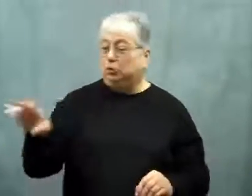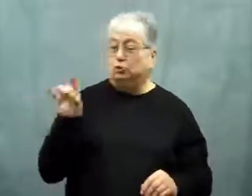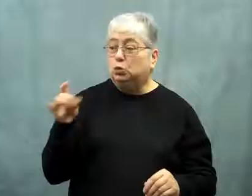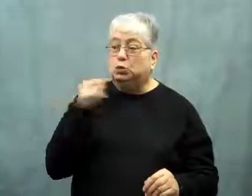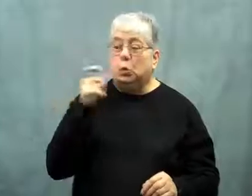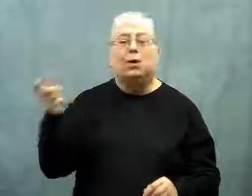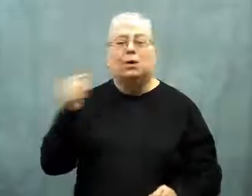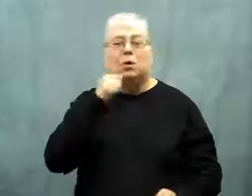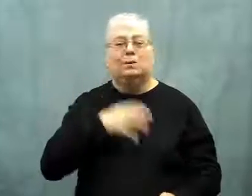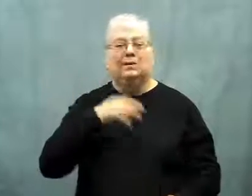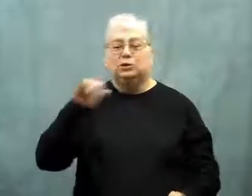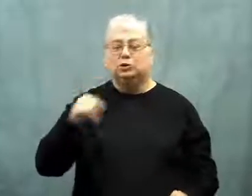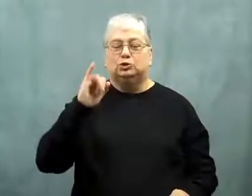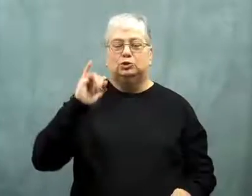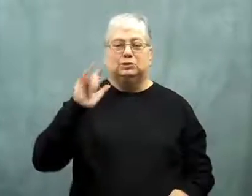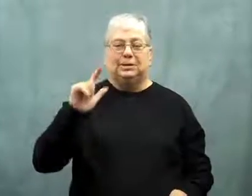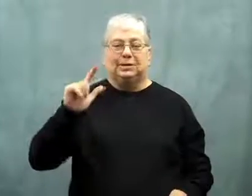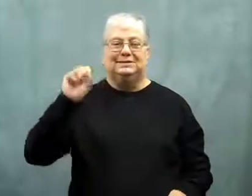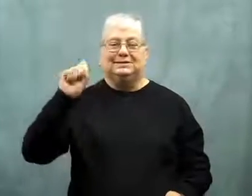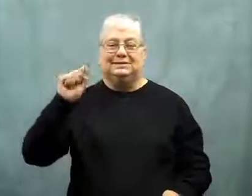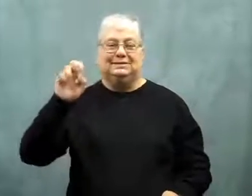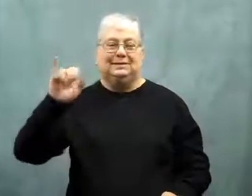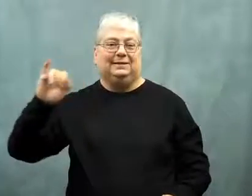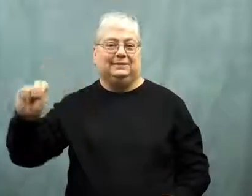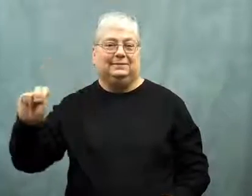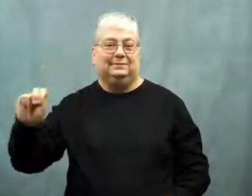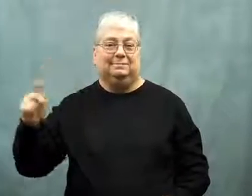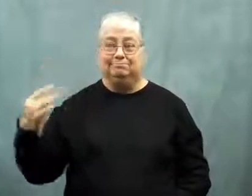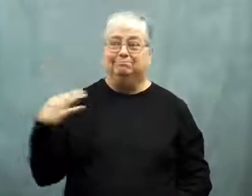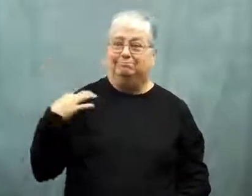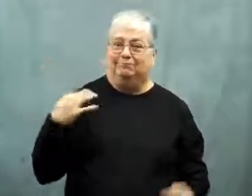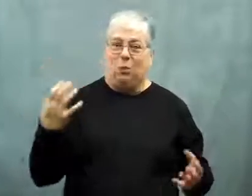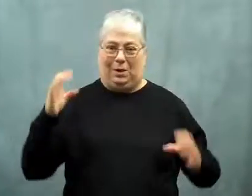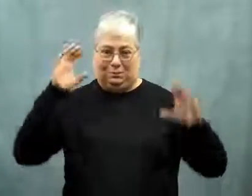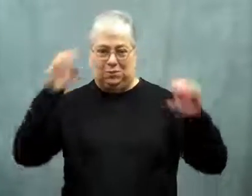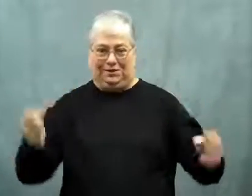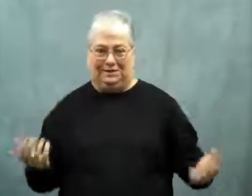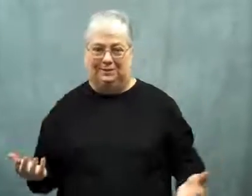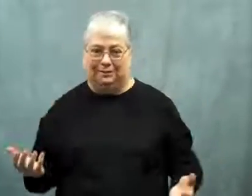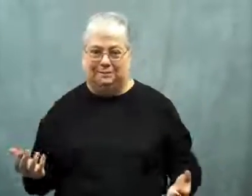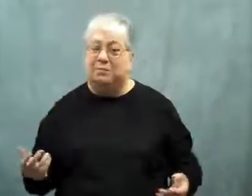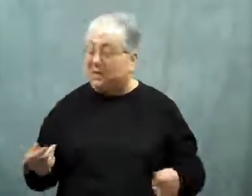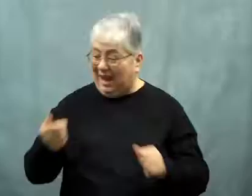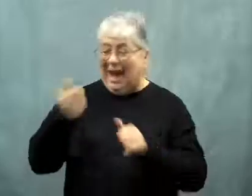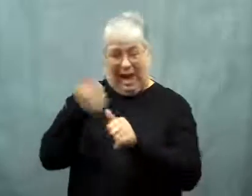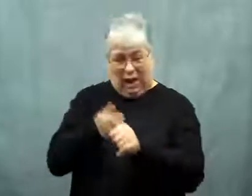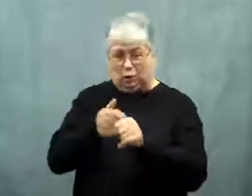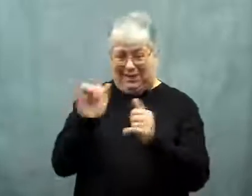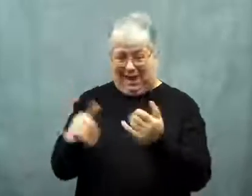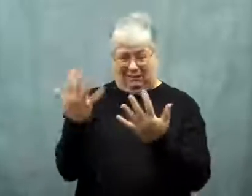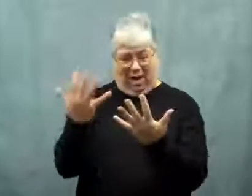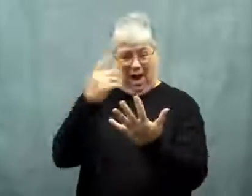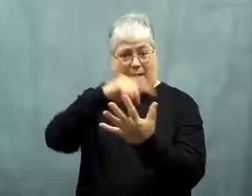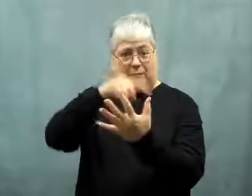nominated Jill Stein as their candidate.